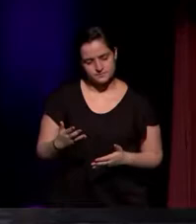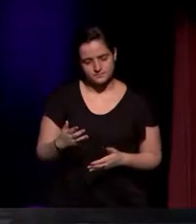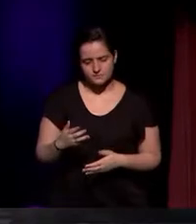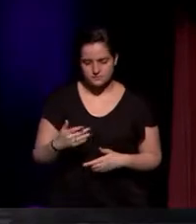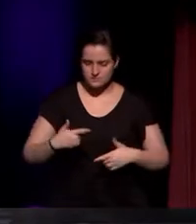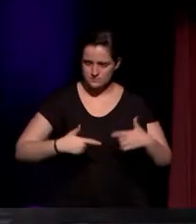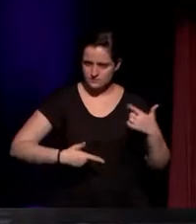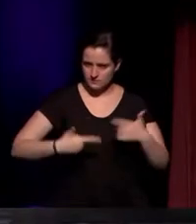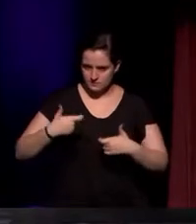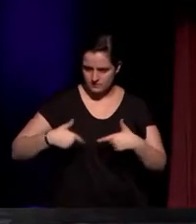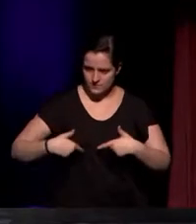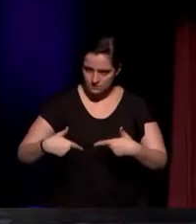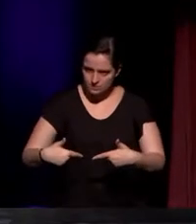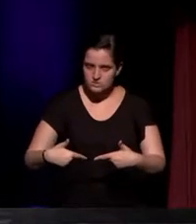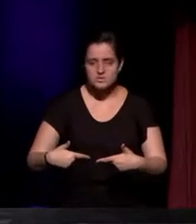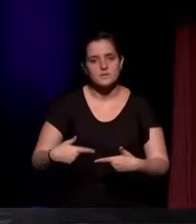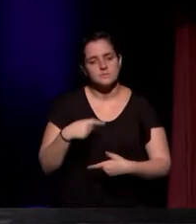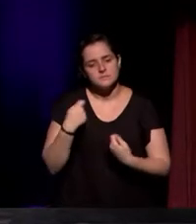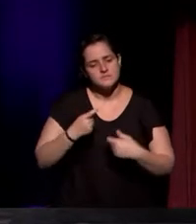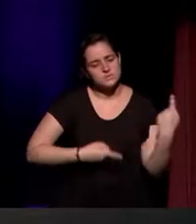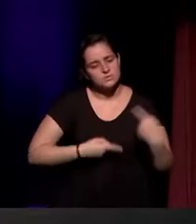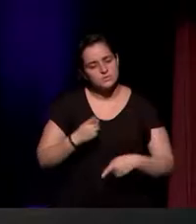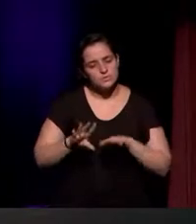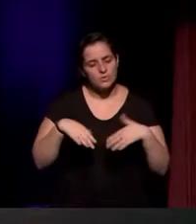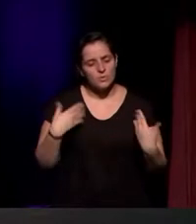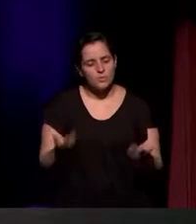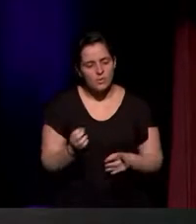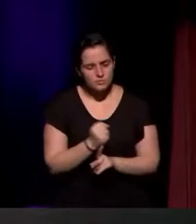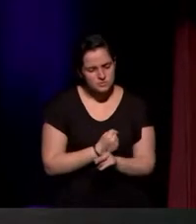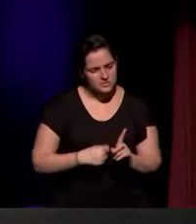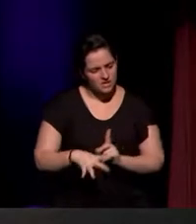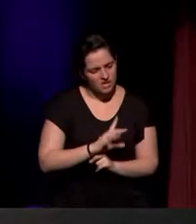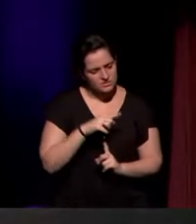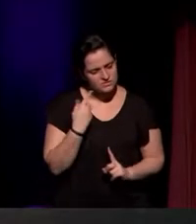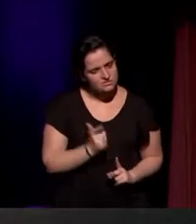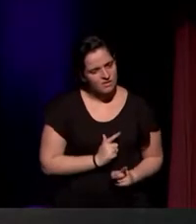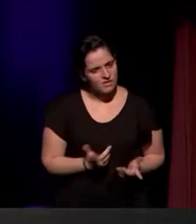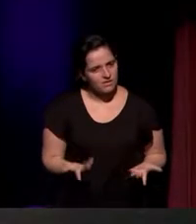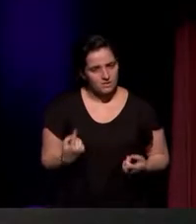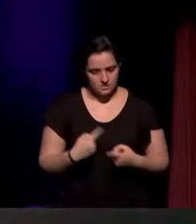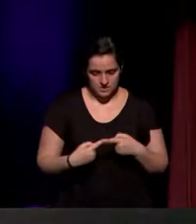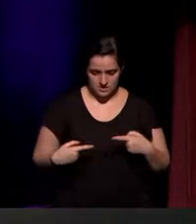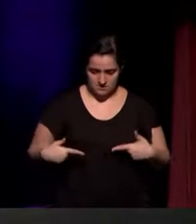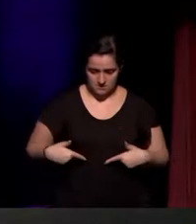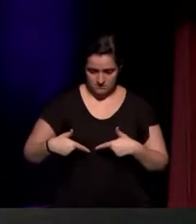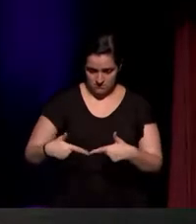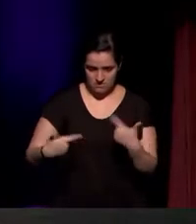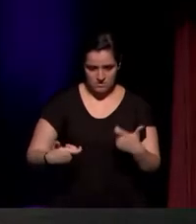And during the armed struggle, an important aspect is that it was argued that society we want. Because during the armed struggle zones were liberated,